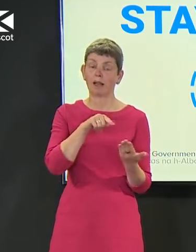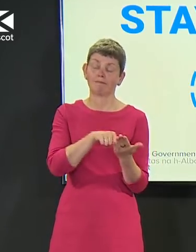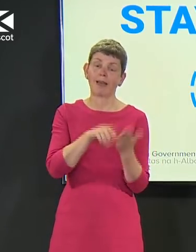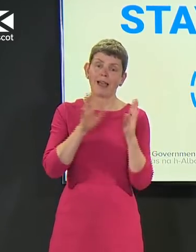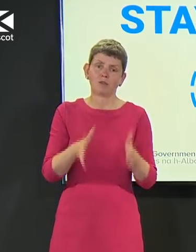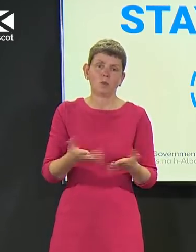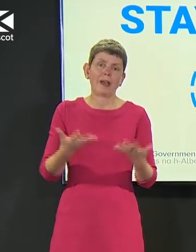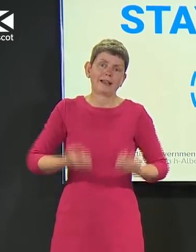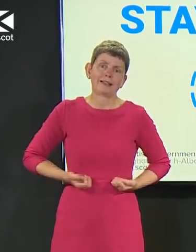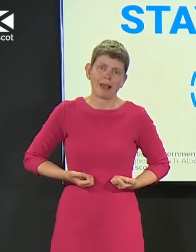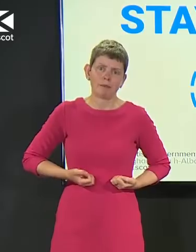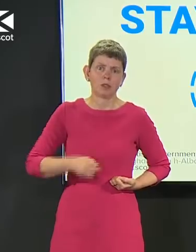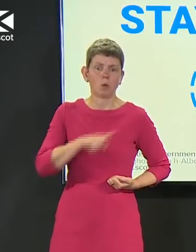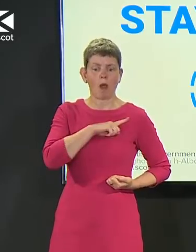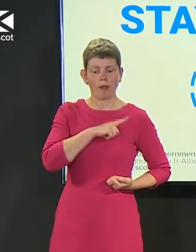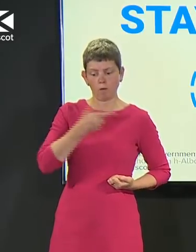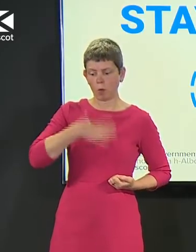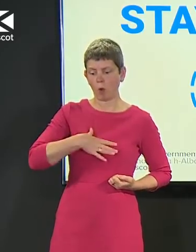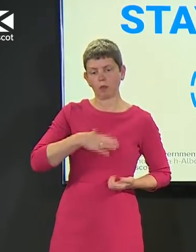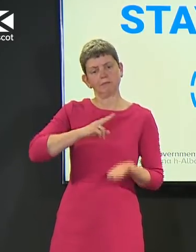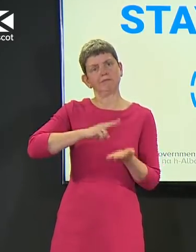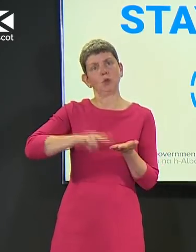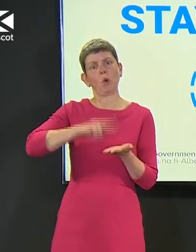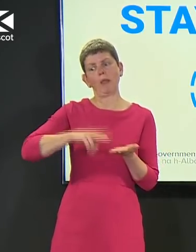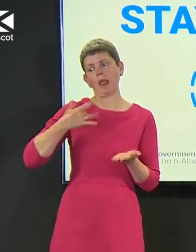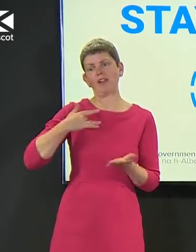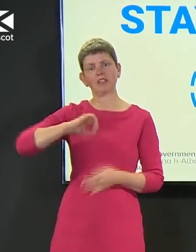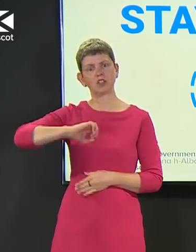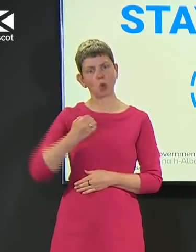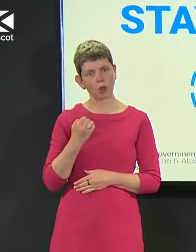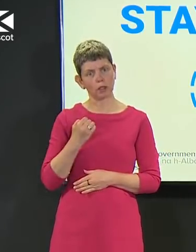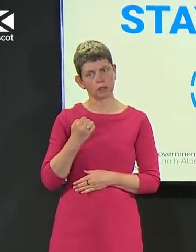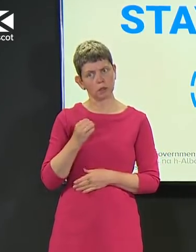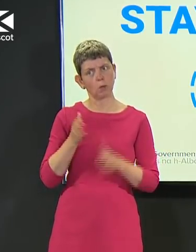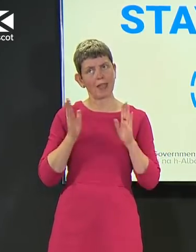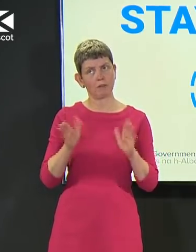normality here in Scotland i know that's not easy and often when we talk about international travel